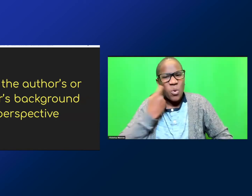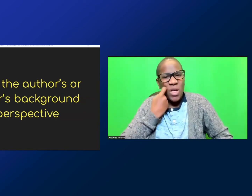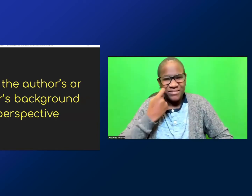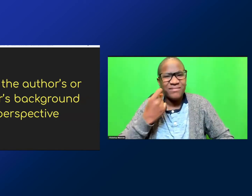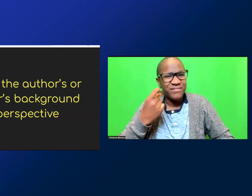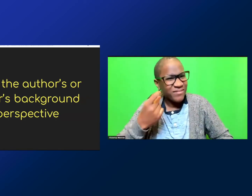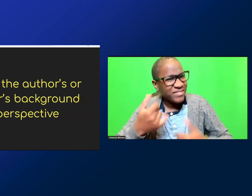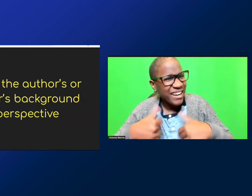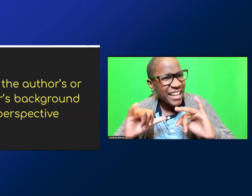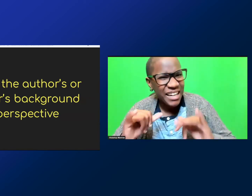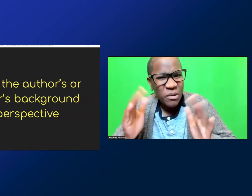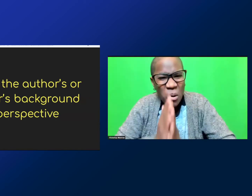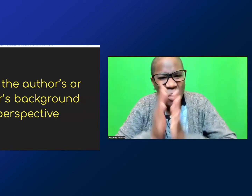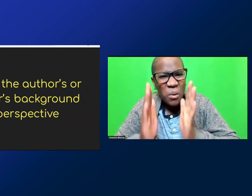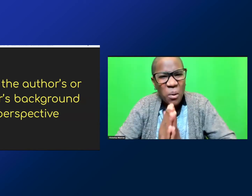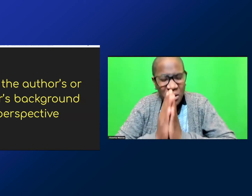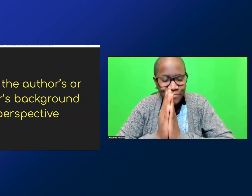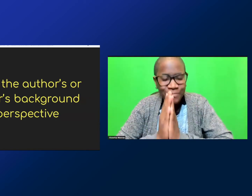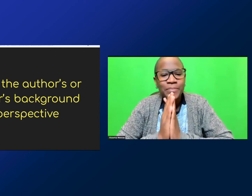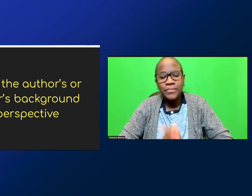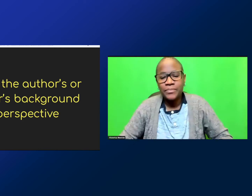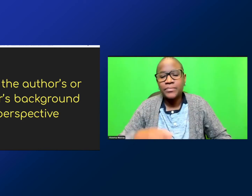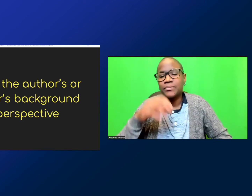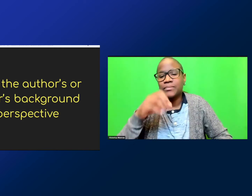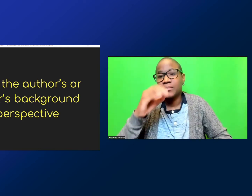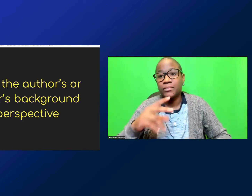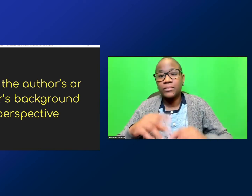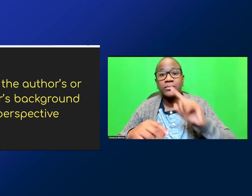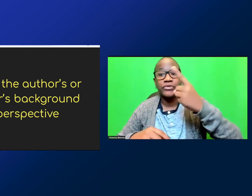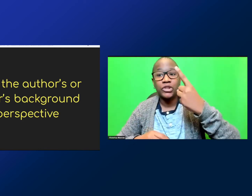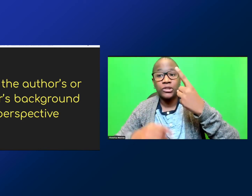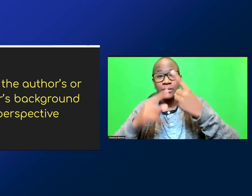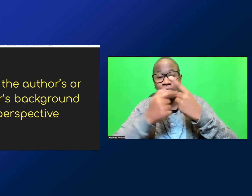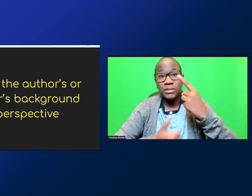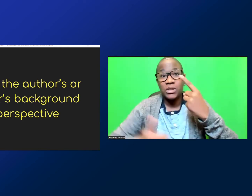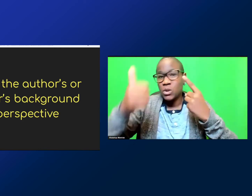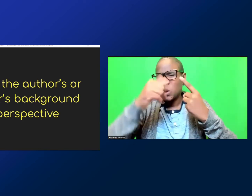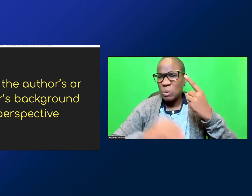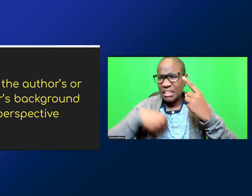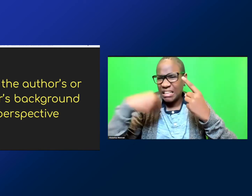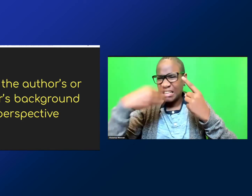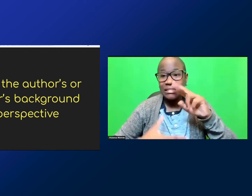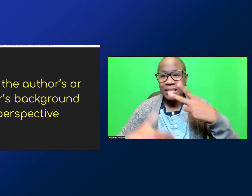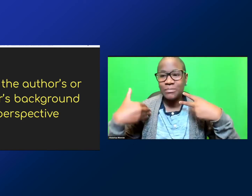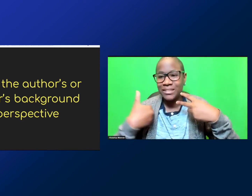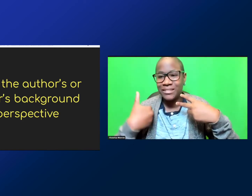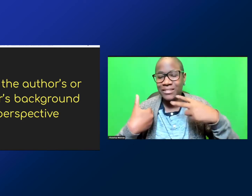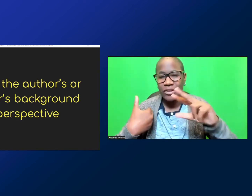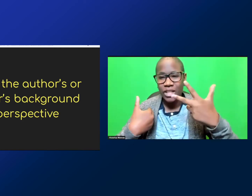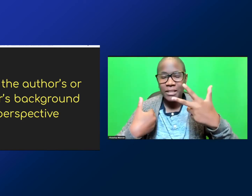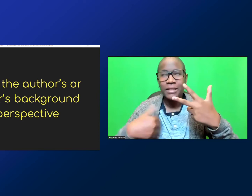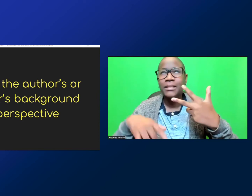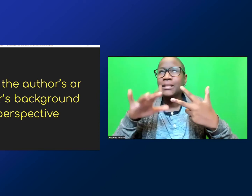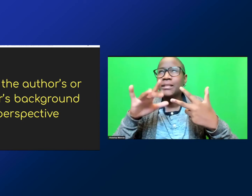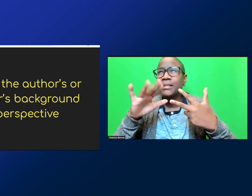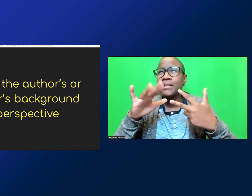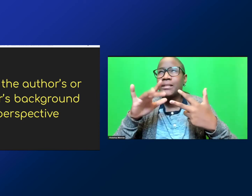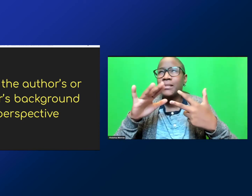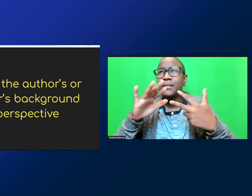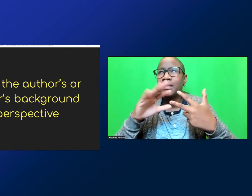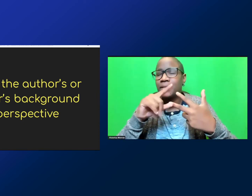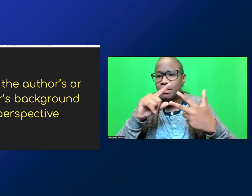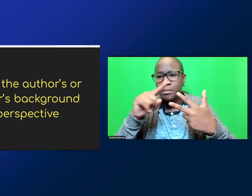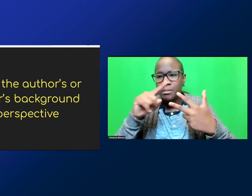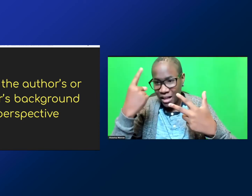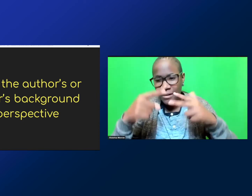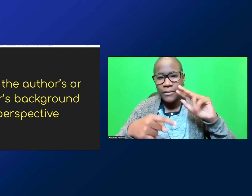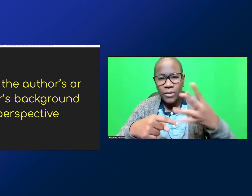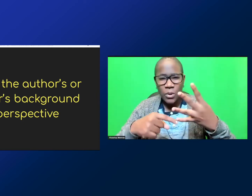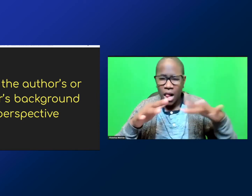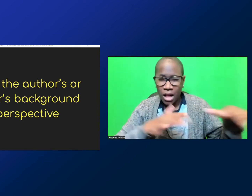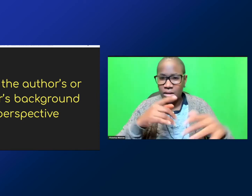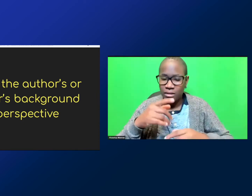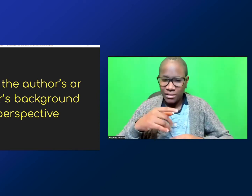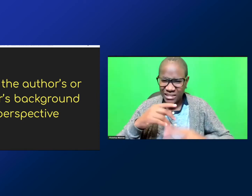a very small percentage of books that are written and illustrated by bipac of people so often the